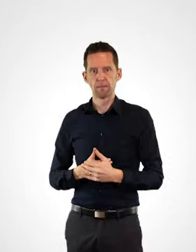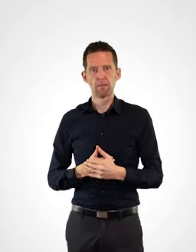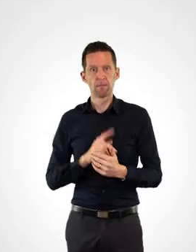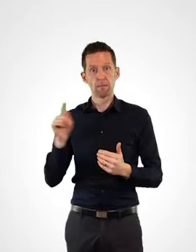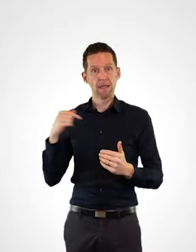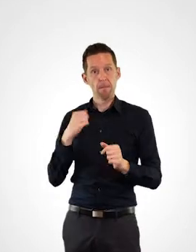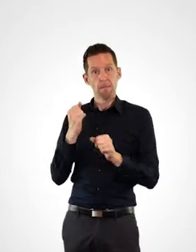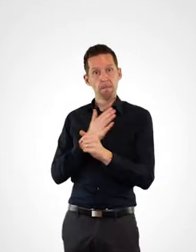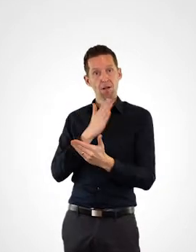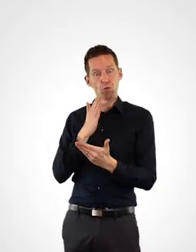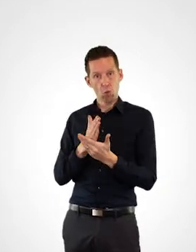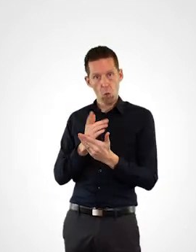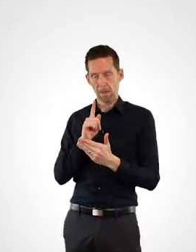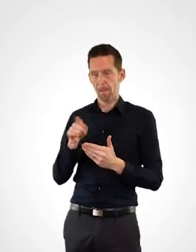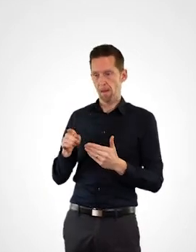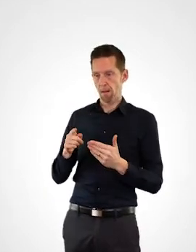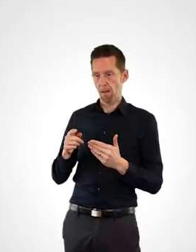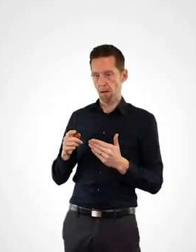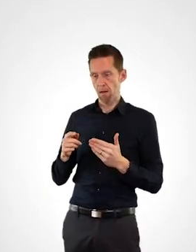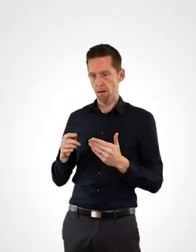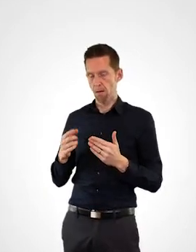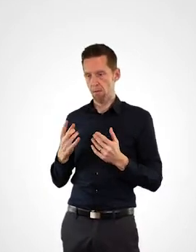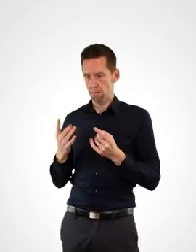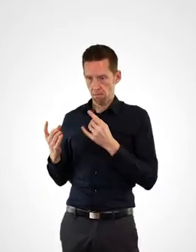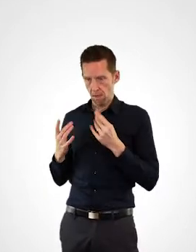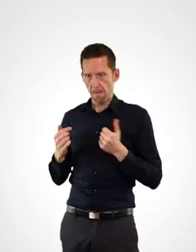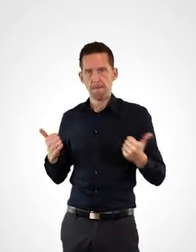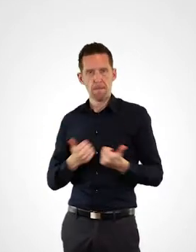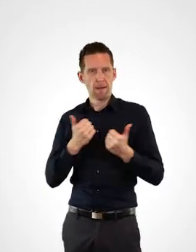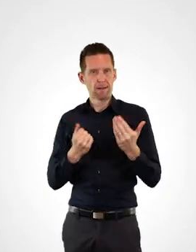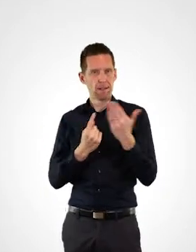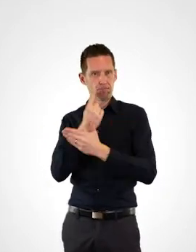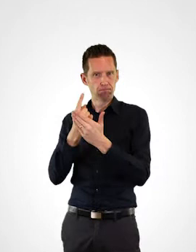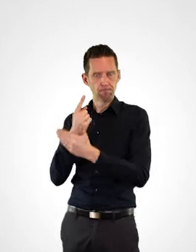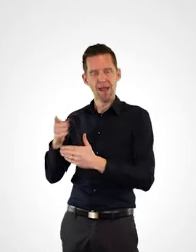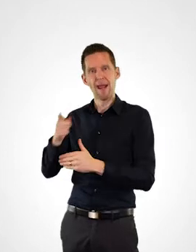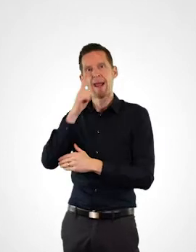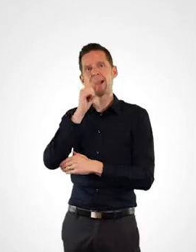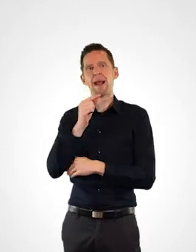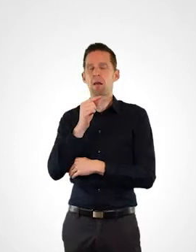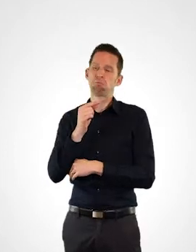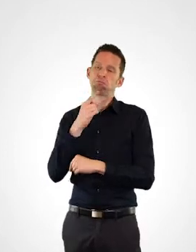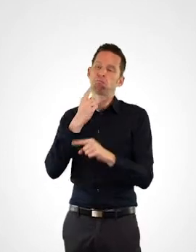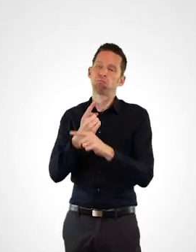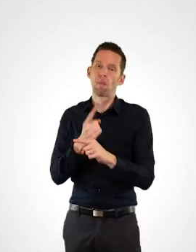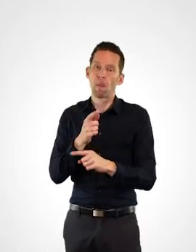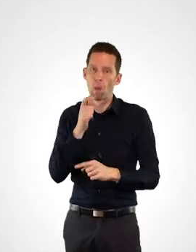and we make sure that you set them up in a way where there's lots of opportunities to say the words,